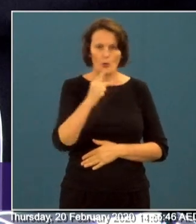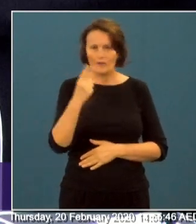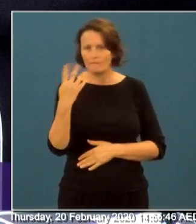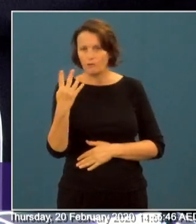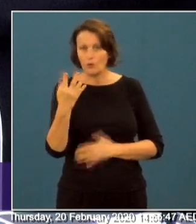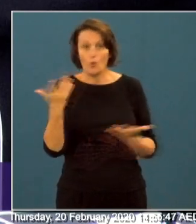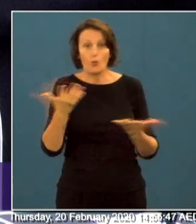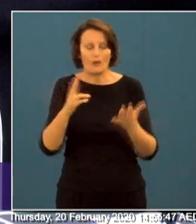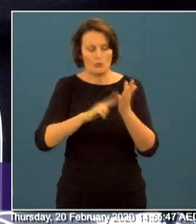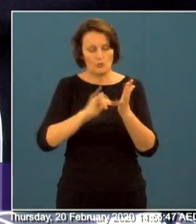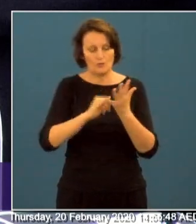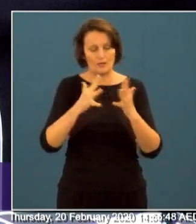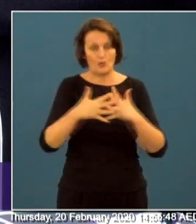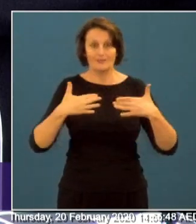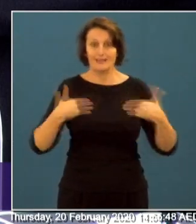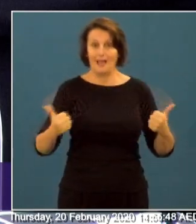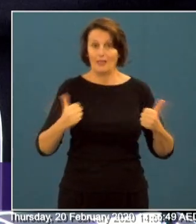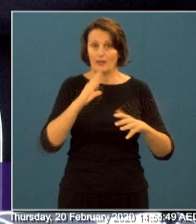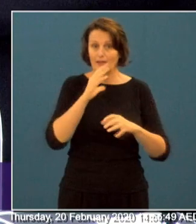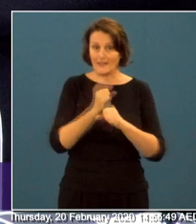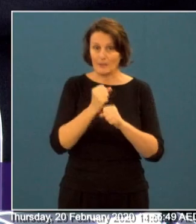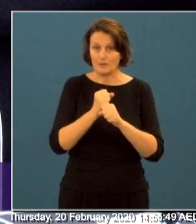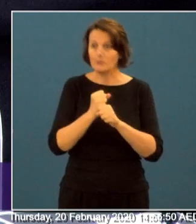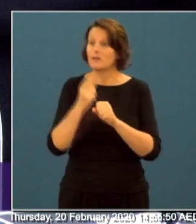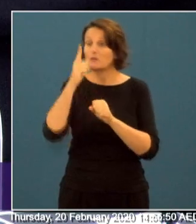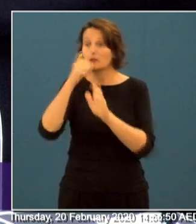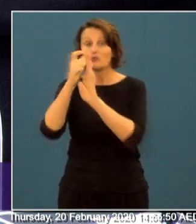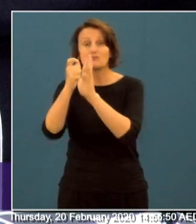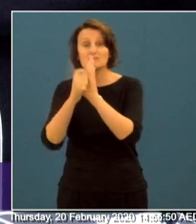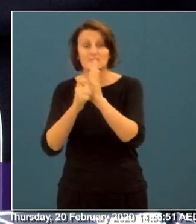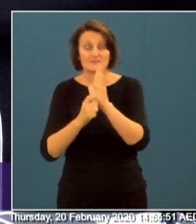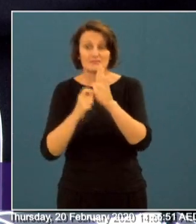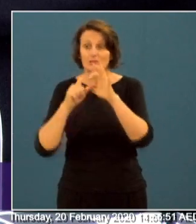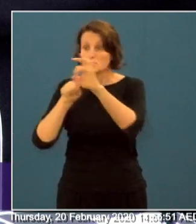a self-report survey that picked up some of the issues that you've been discussing here today.